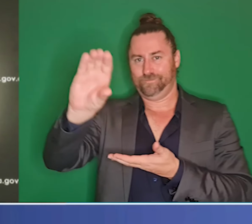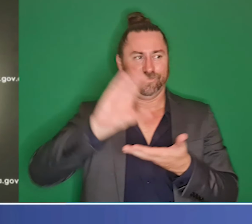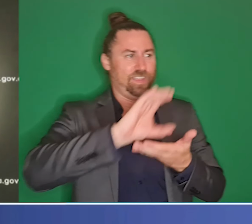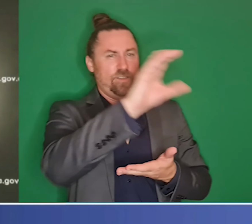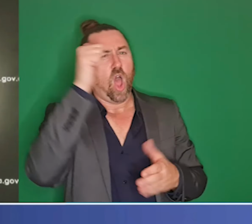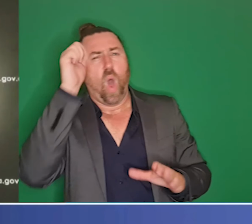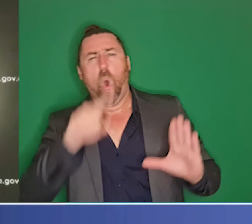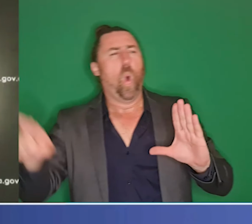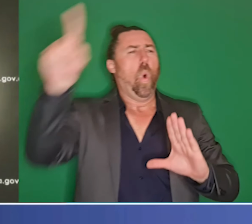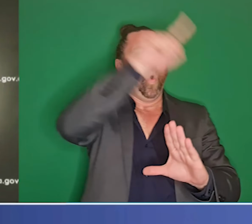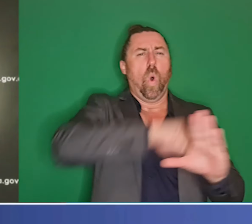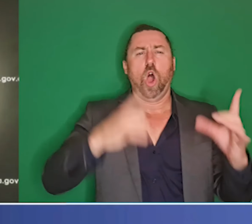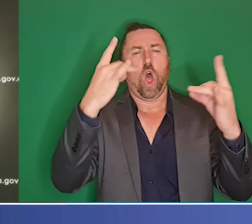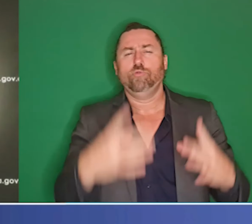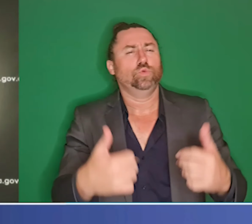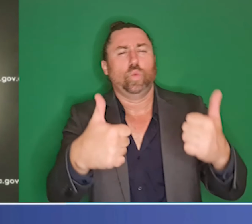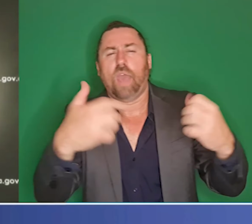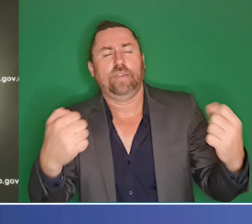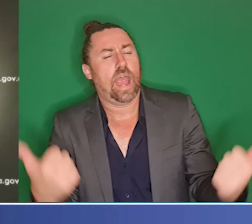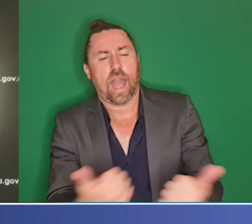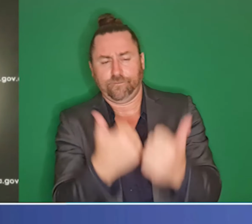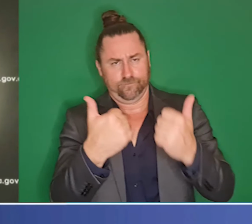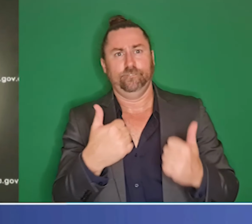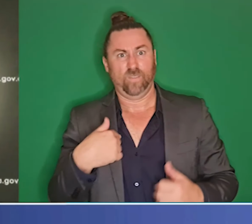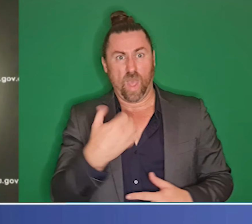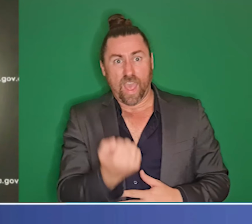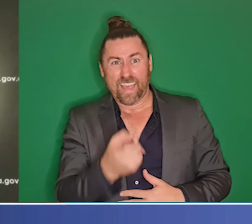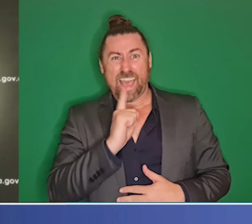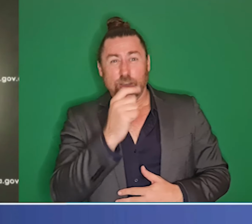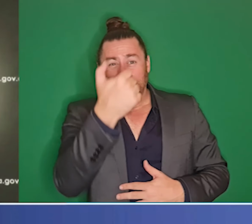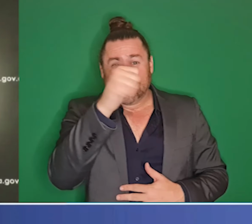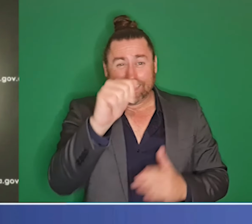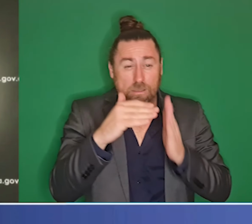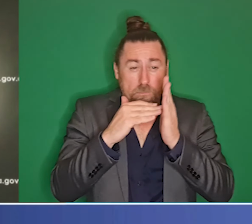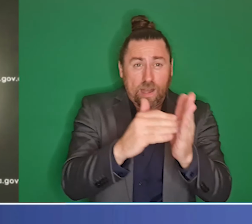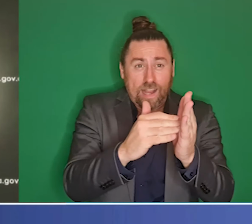We have provided 160 million units of PPE so far